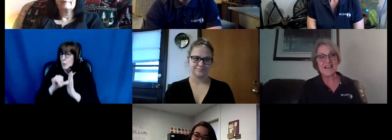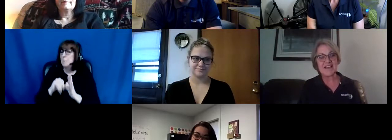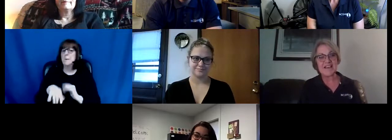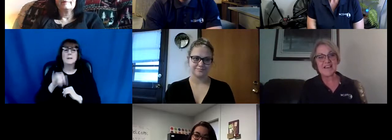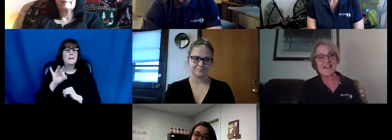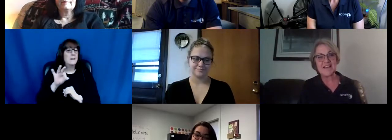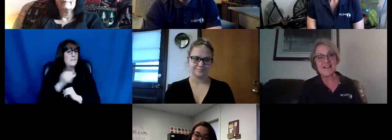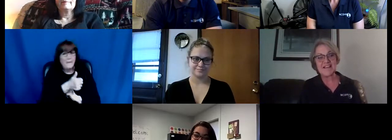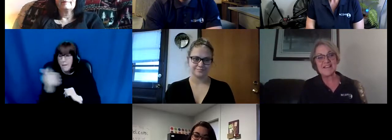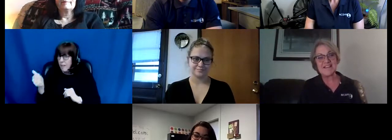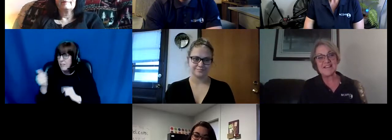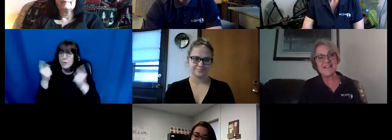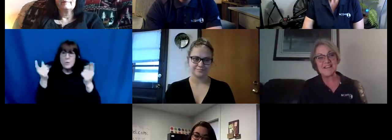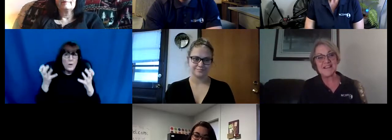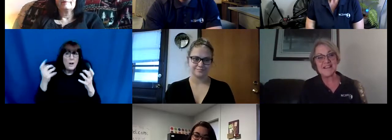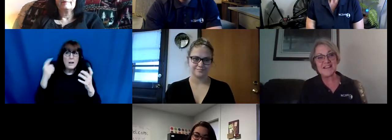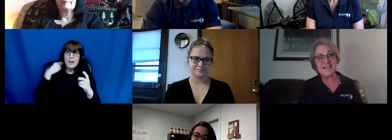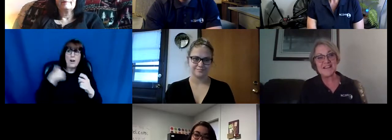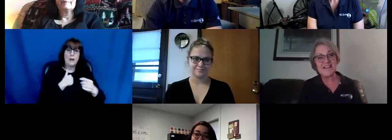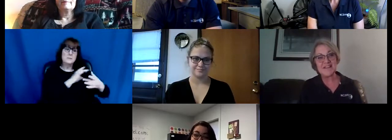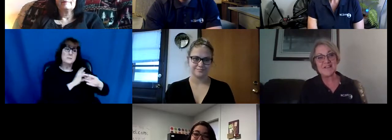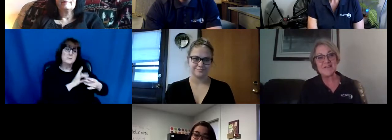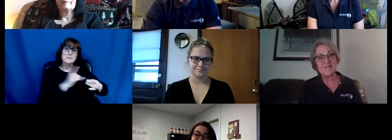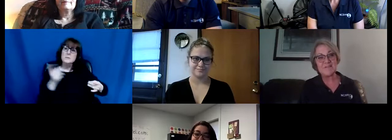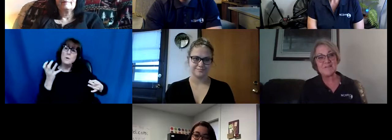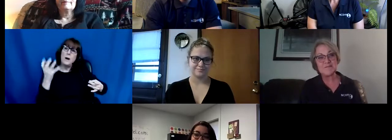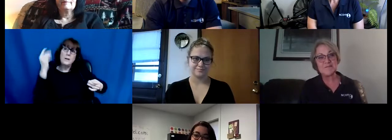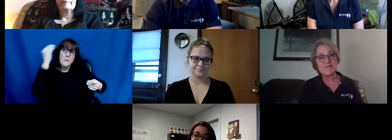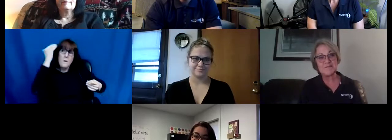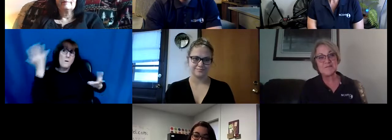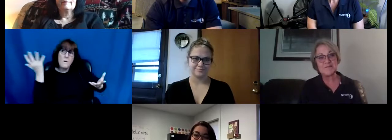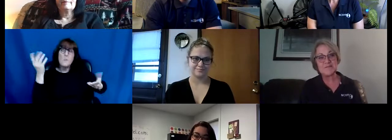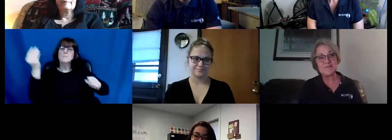else that you'd like to hear us talk about please leave comments in the comment section